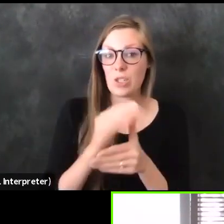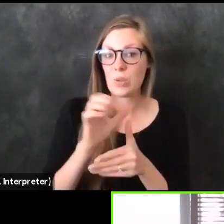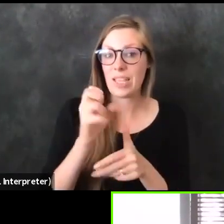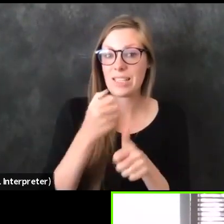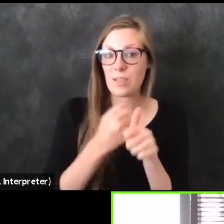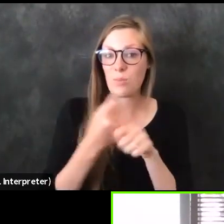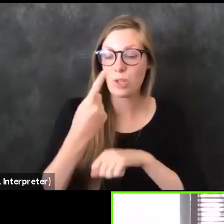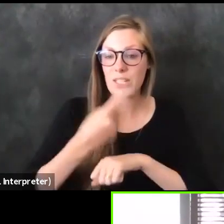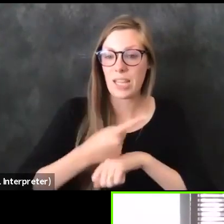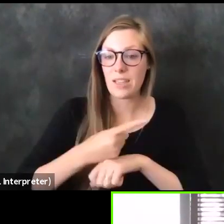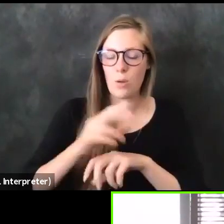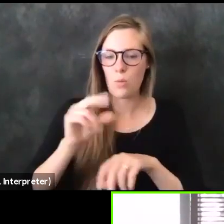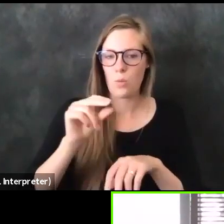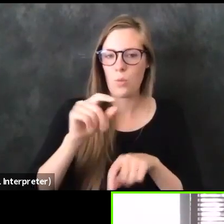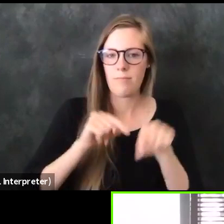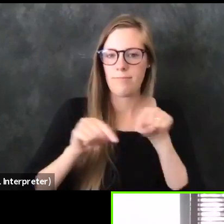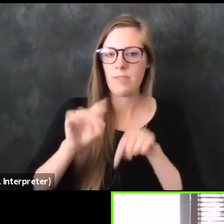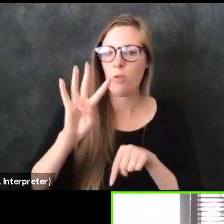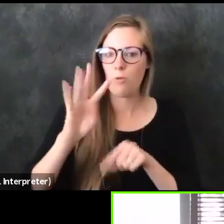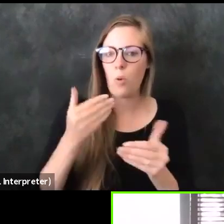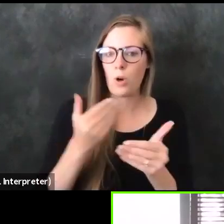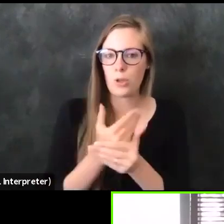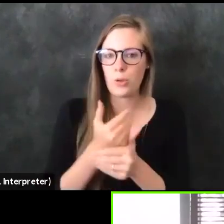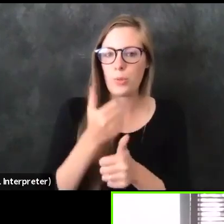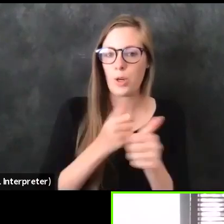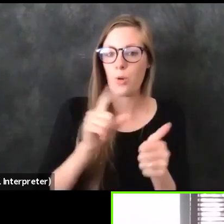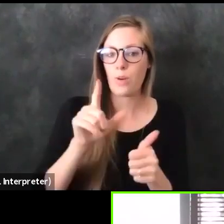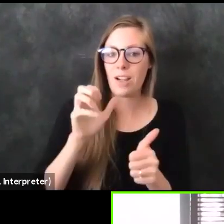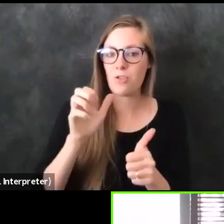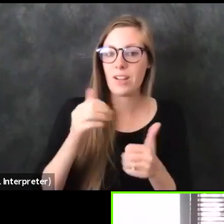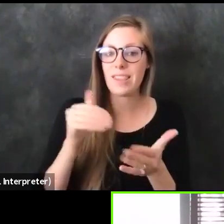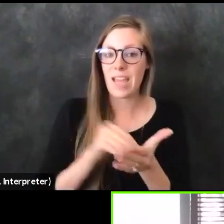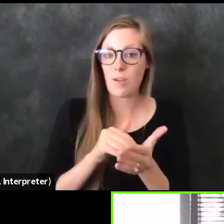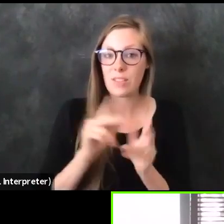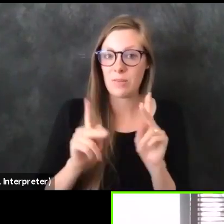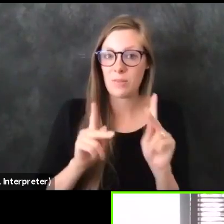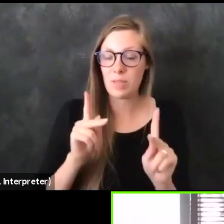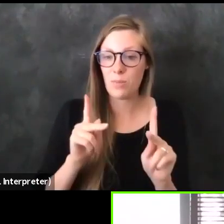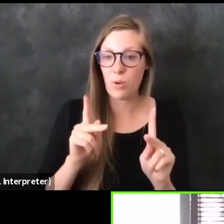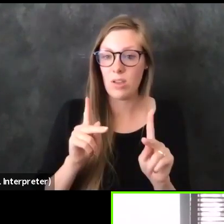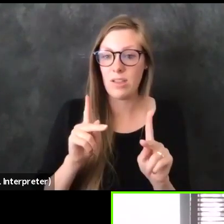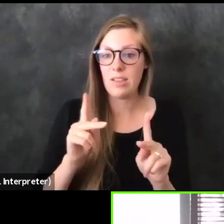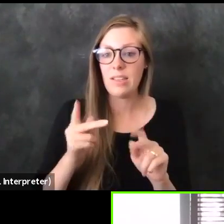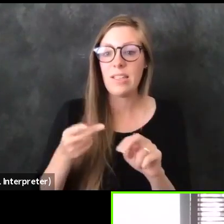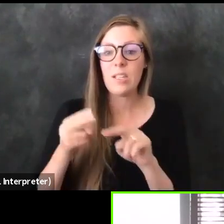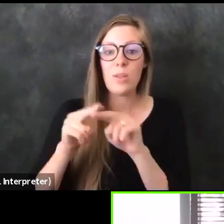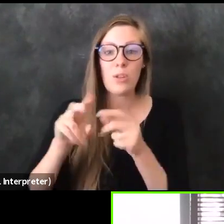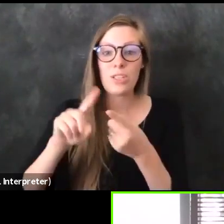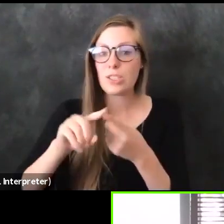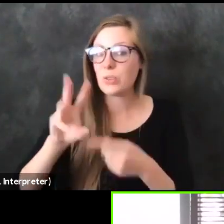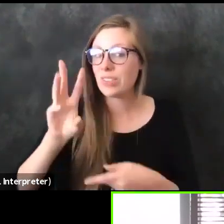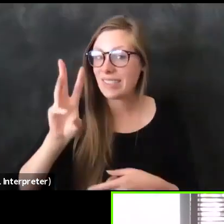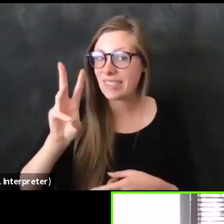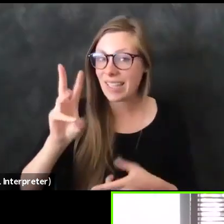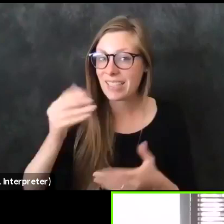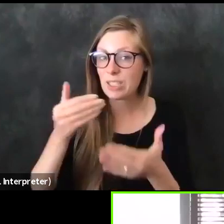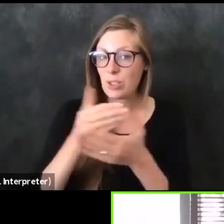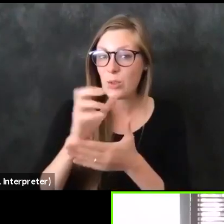I'm sorry for new cases per day, per 100000 to get into orange, it would be increased to six new cases per day per hundred thousand.